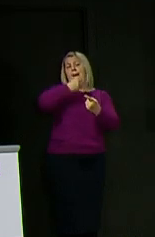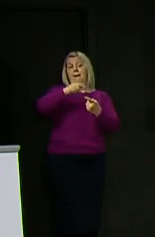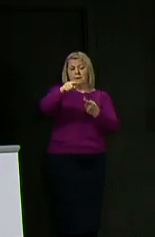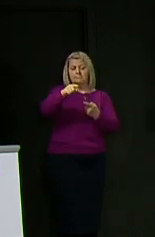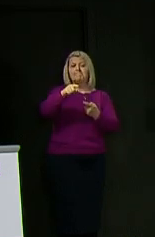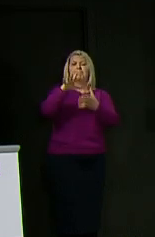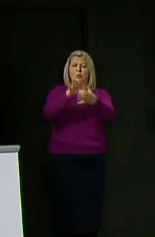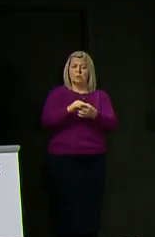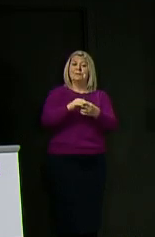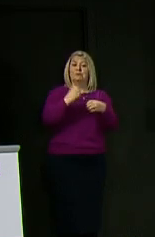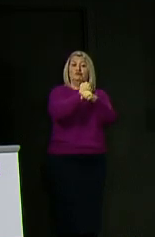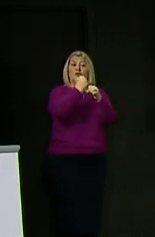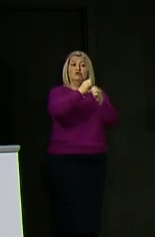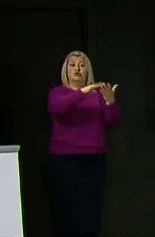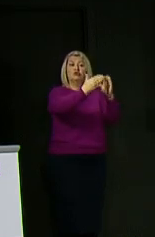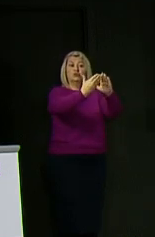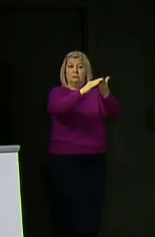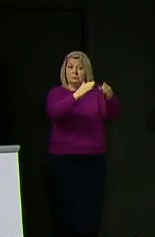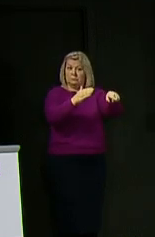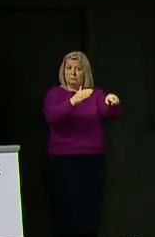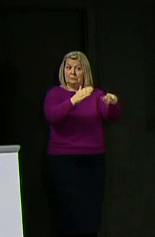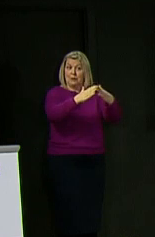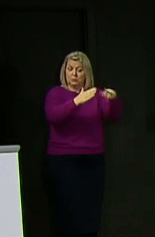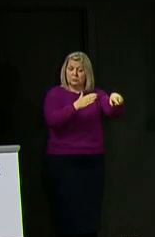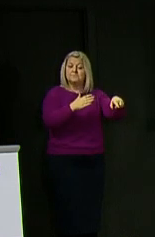in the construction industry. He lives in Scotland, his place of work in the construction